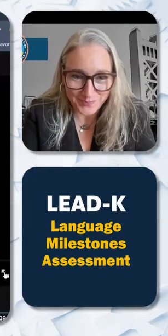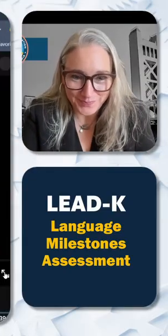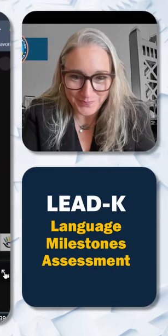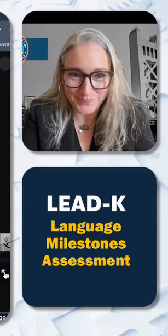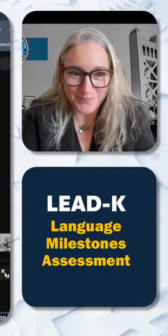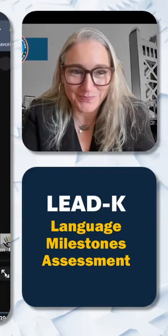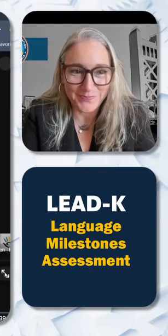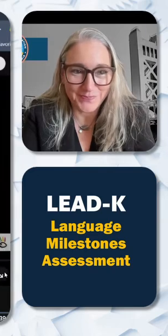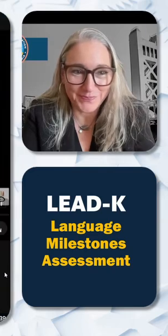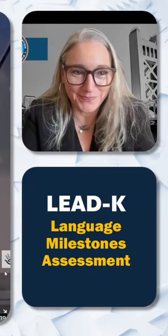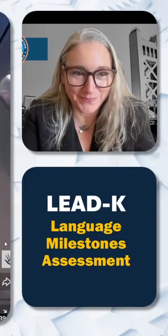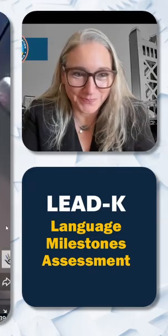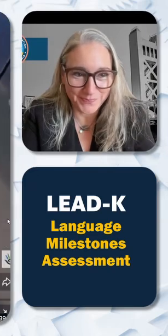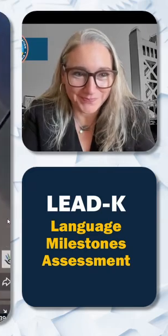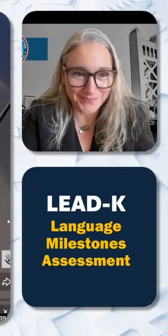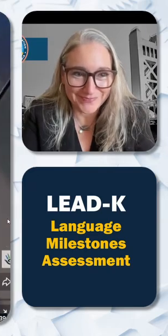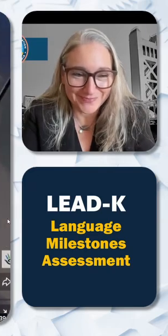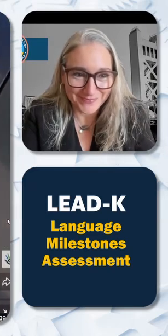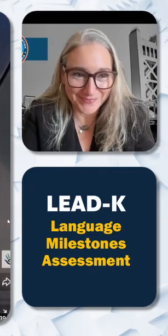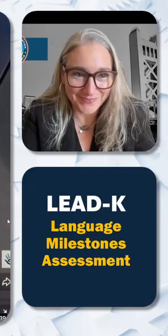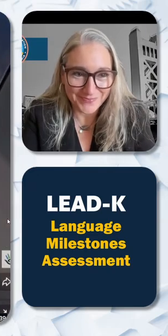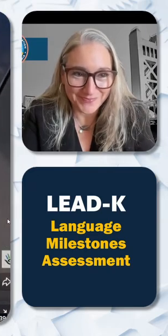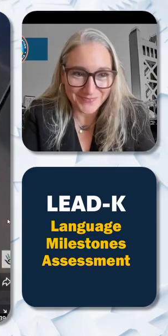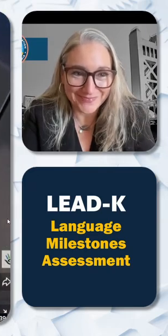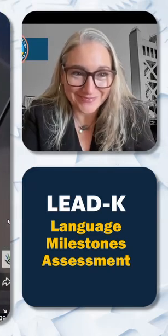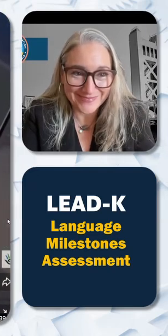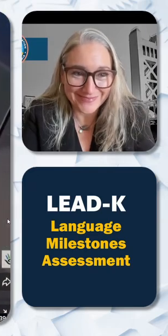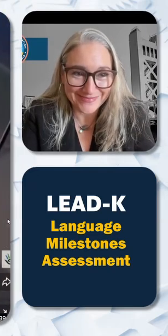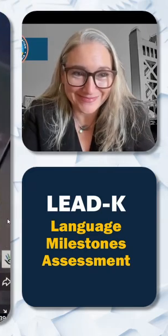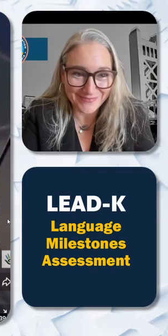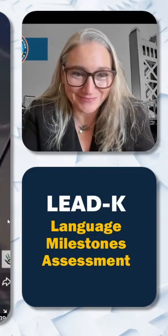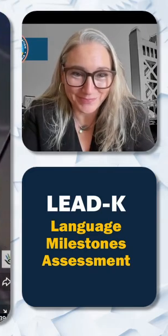This video features a little girl. She is shown standing next to a car,